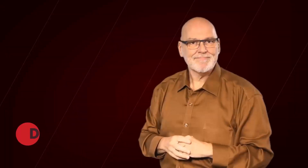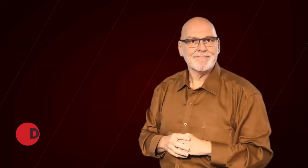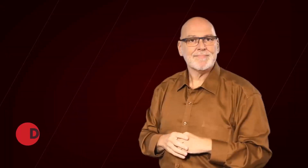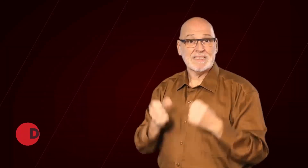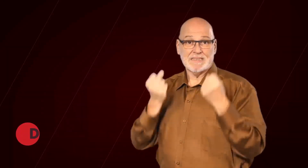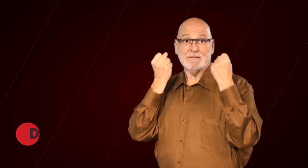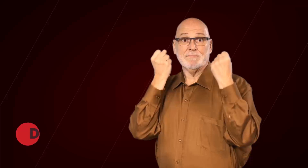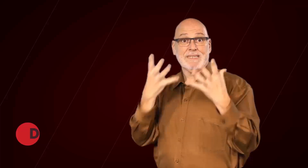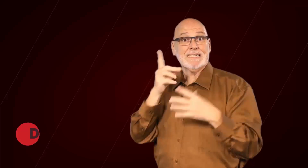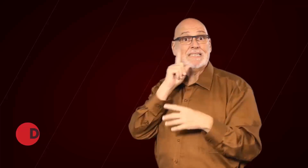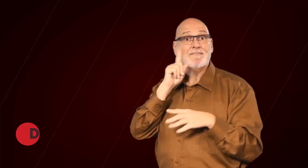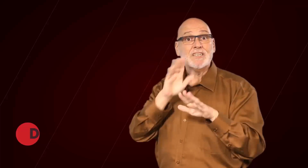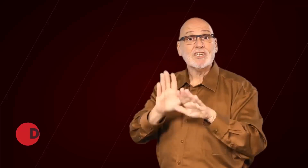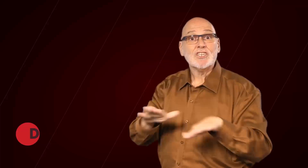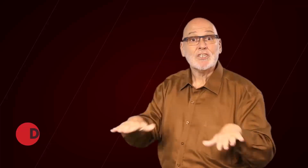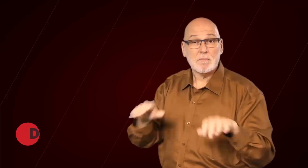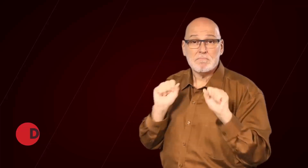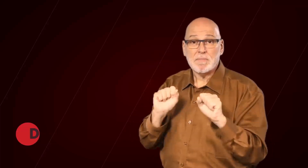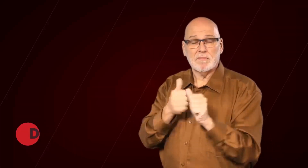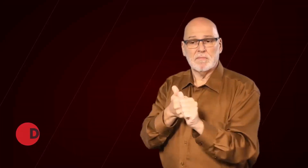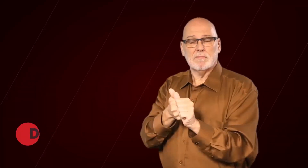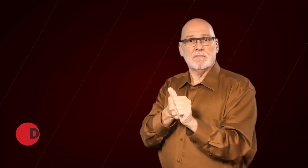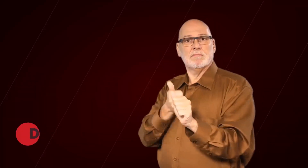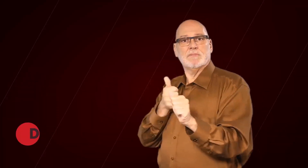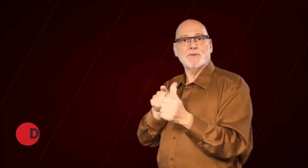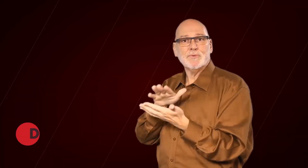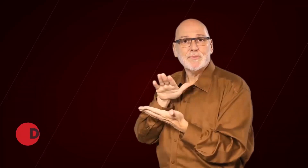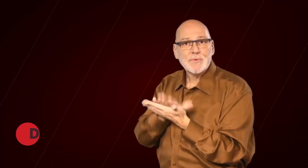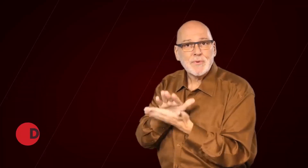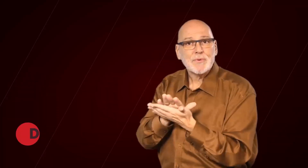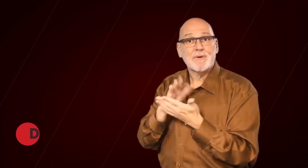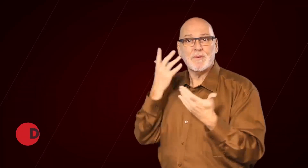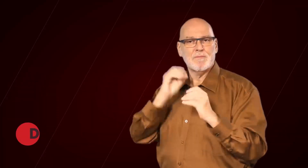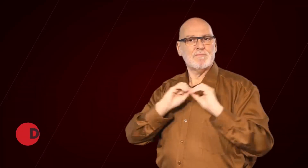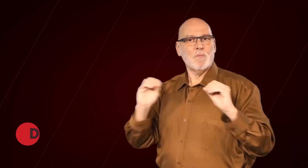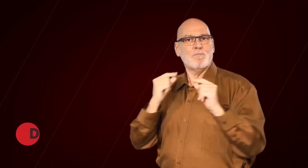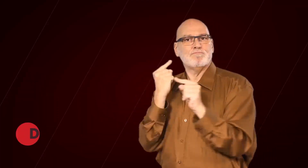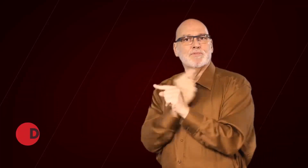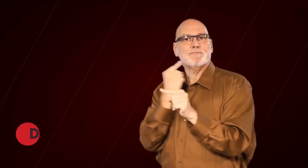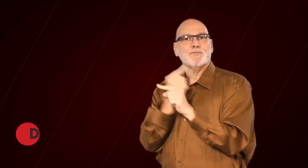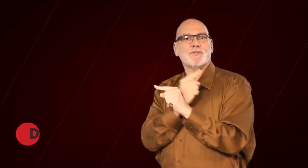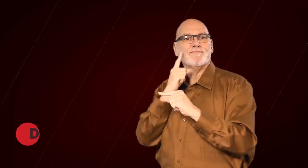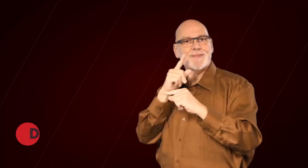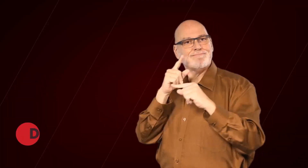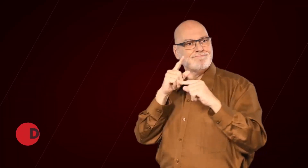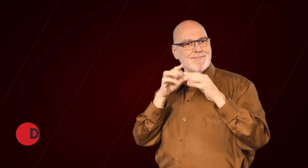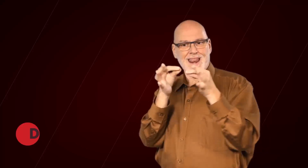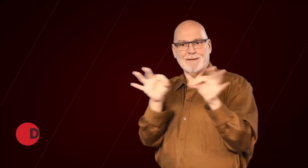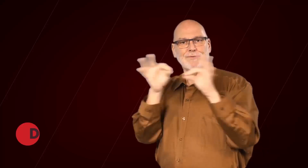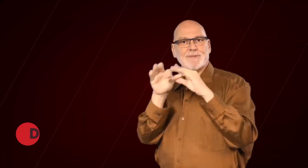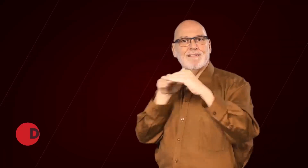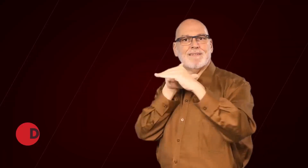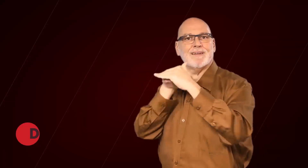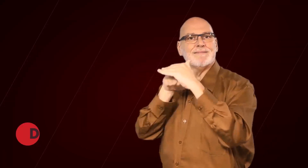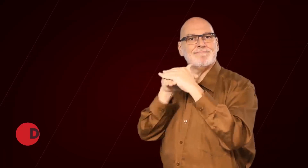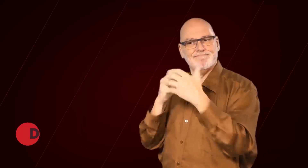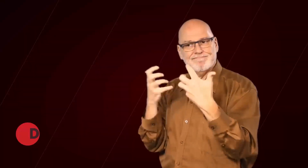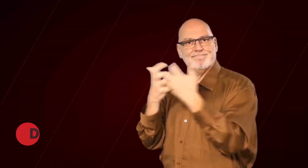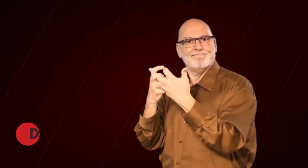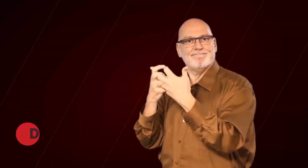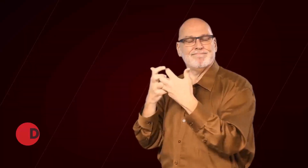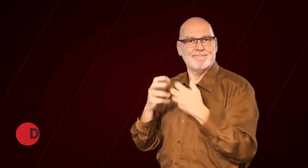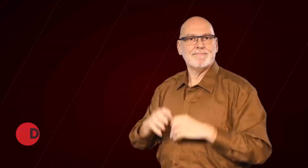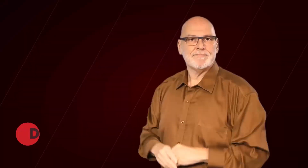Many Deaf children fall behind in school without proper access to language.